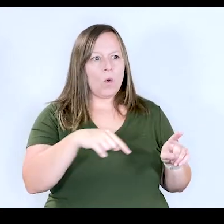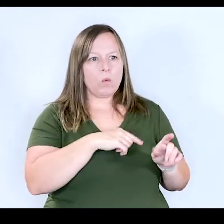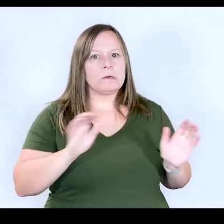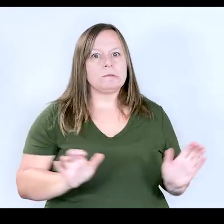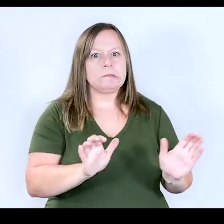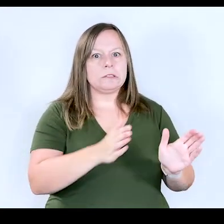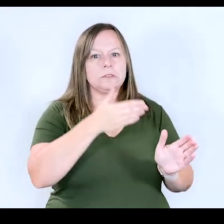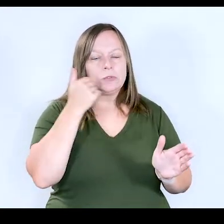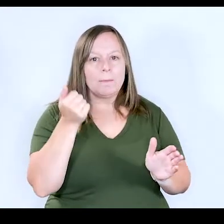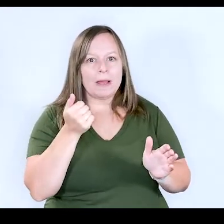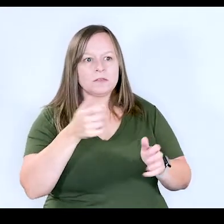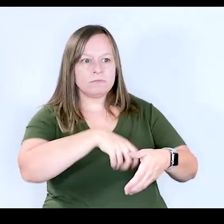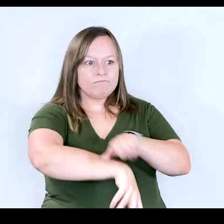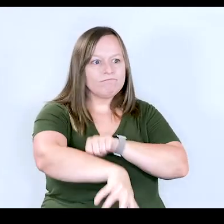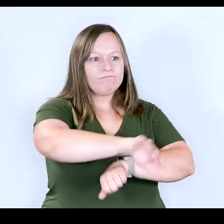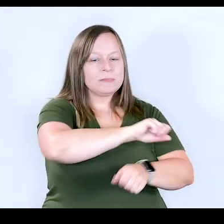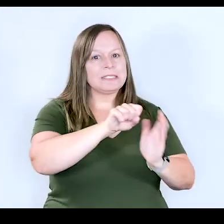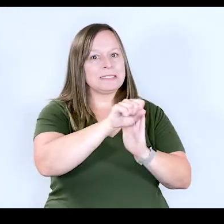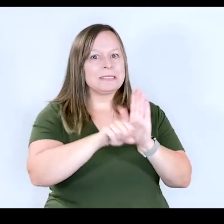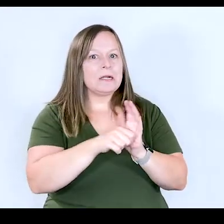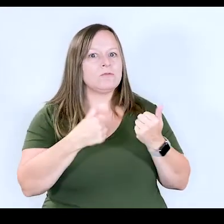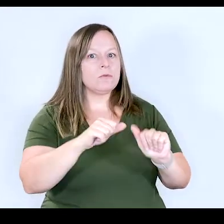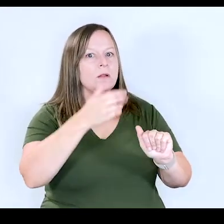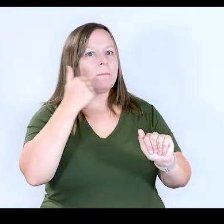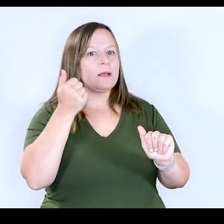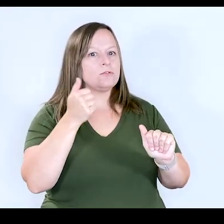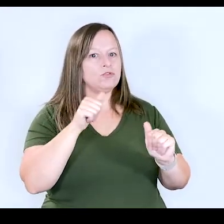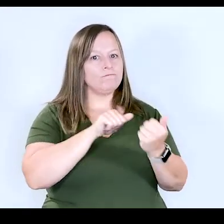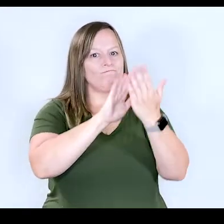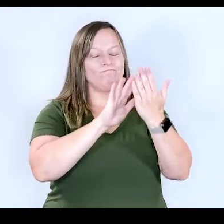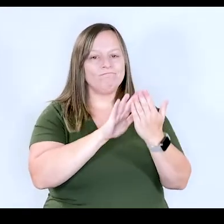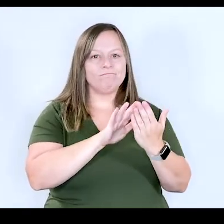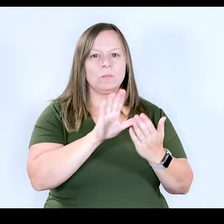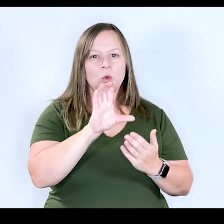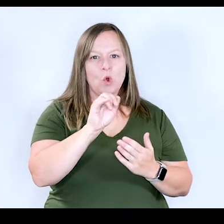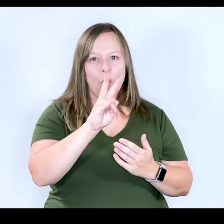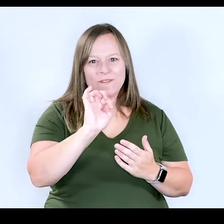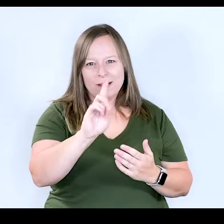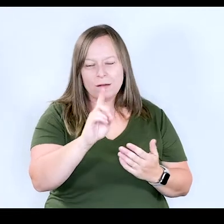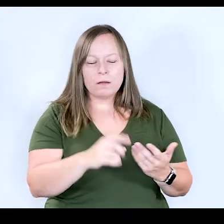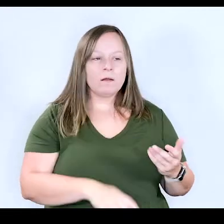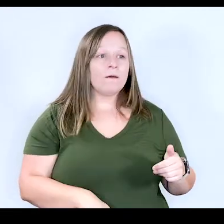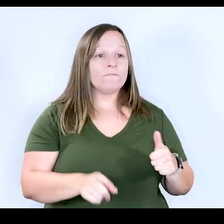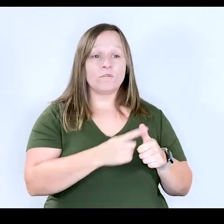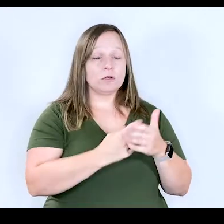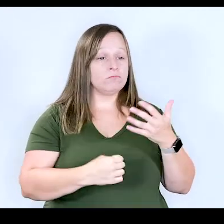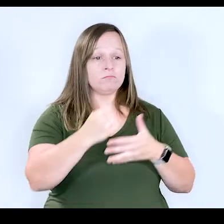going to be doing our best, and the state is doing their best. So we really want, first and foremost,